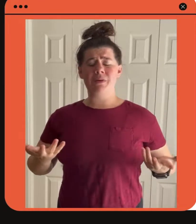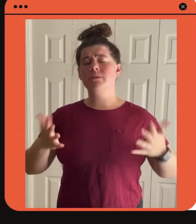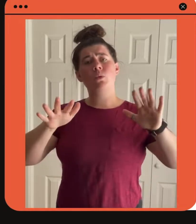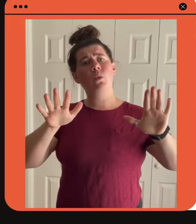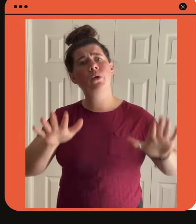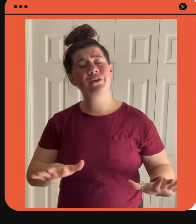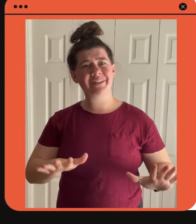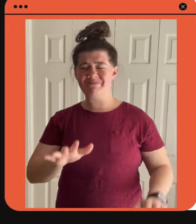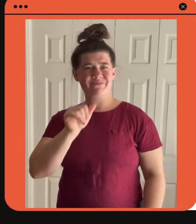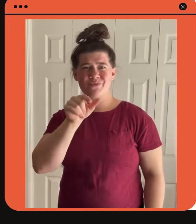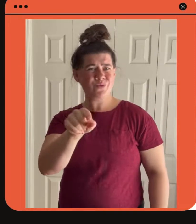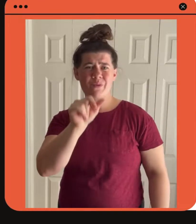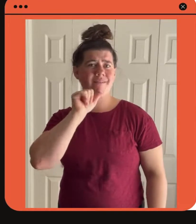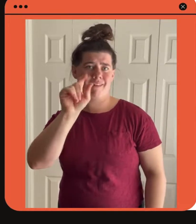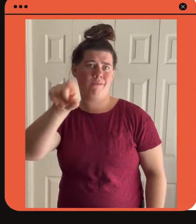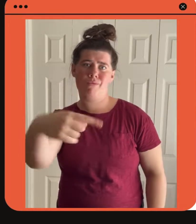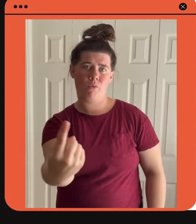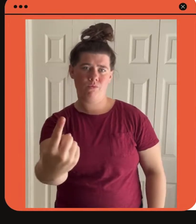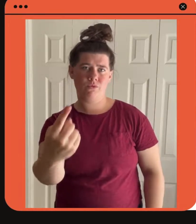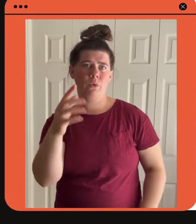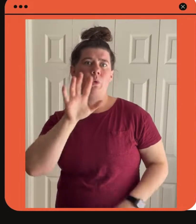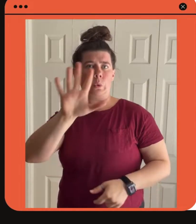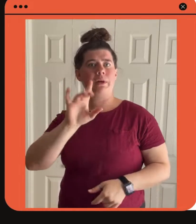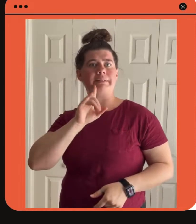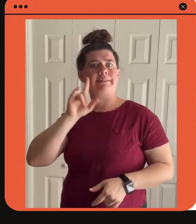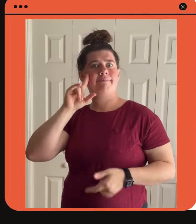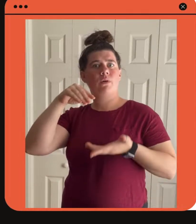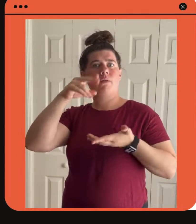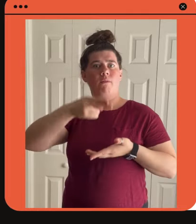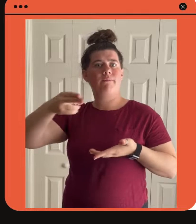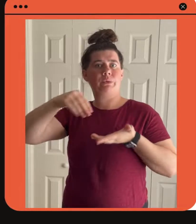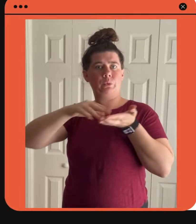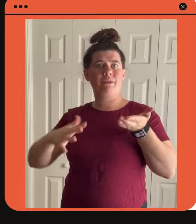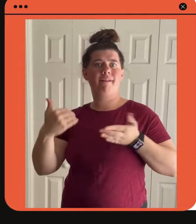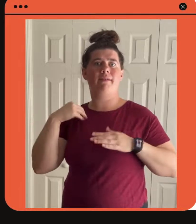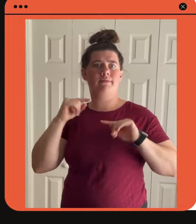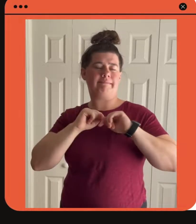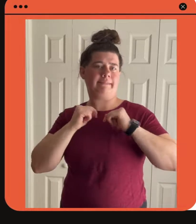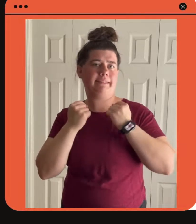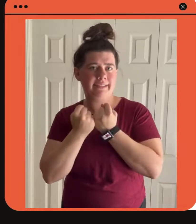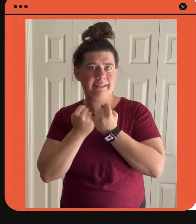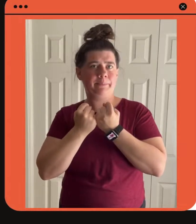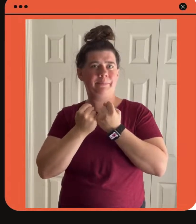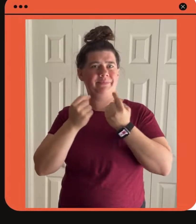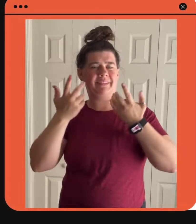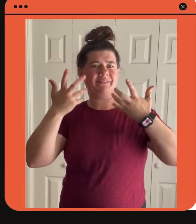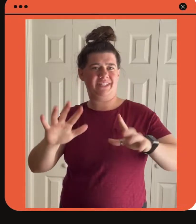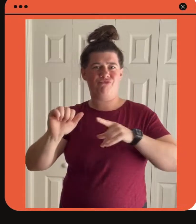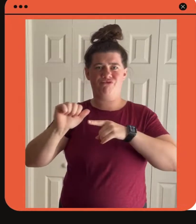What do I do? Well, don't You are not alone, you're deaf and hard of hearing student will have a team of